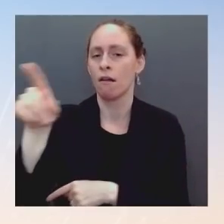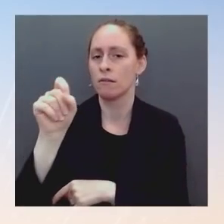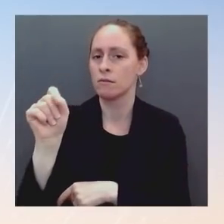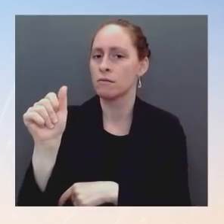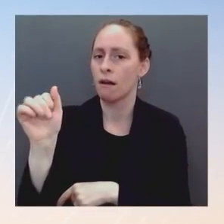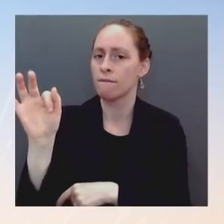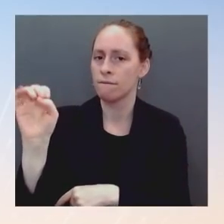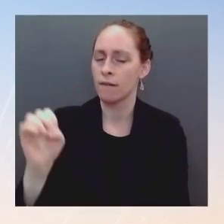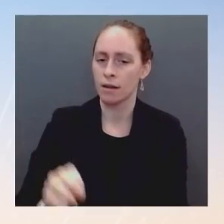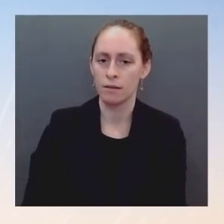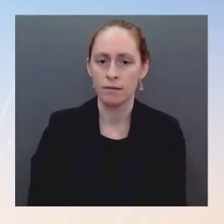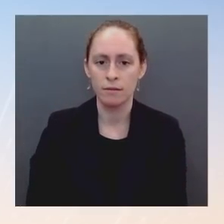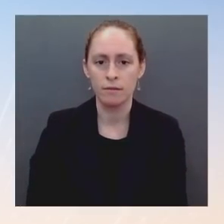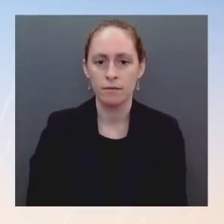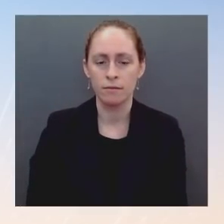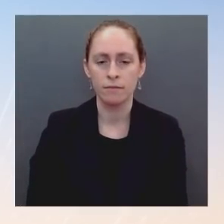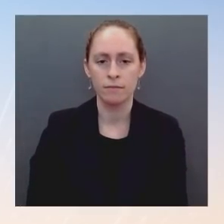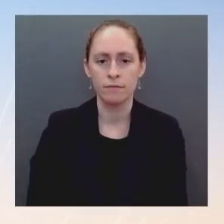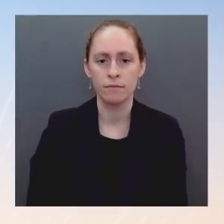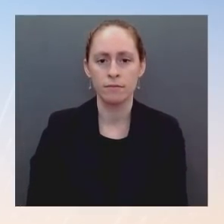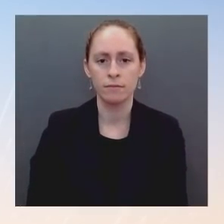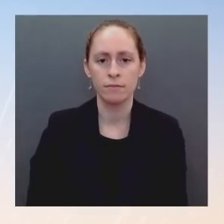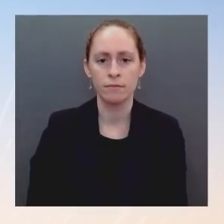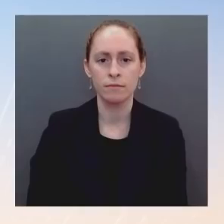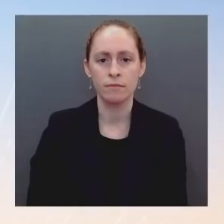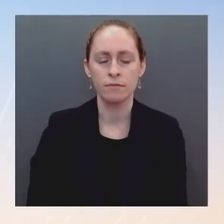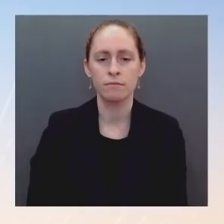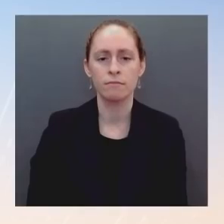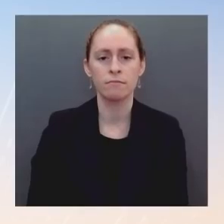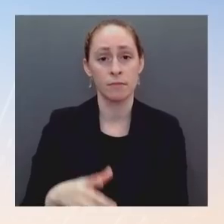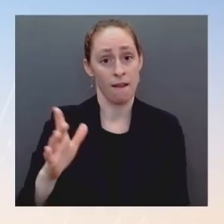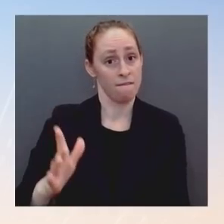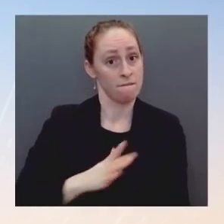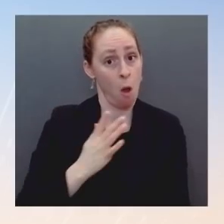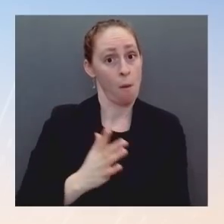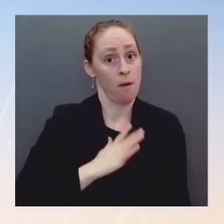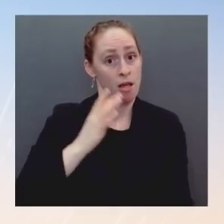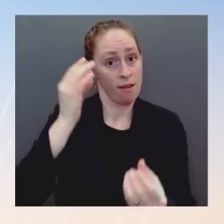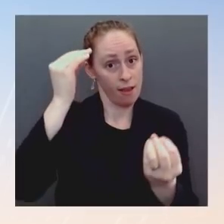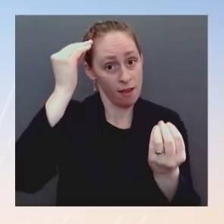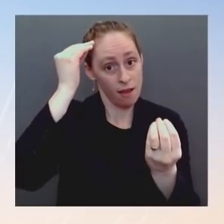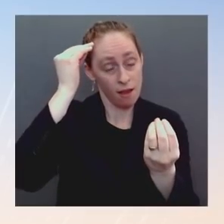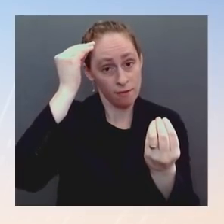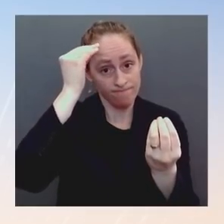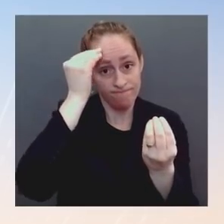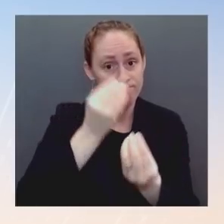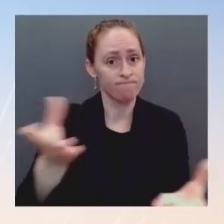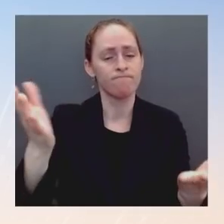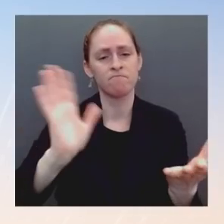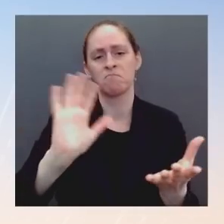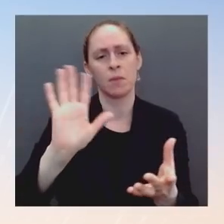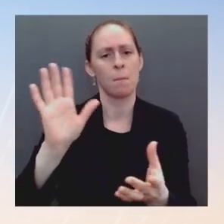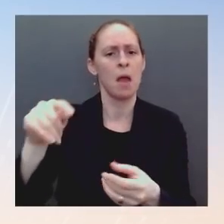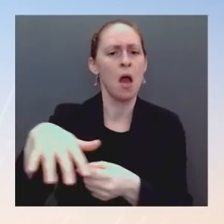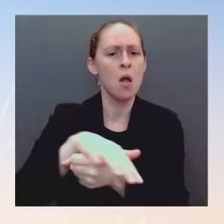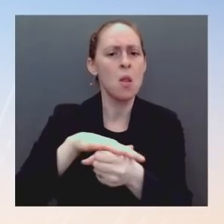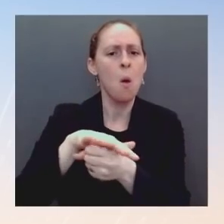law enforcement authorities would be running point. Go ahead, Jeff. The Press: Thank you, Jen. There was a U.N. Security Council meeting today. Ms. Psaki: Yeah.